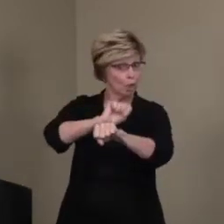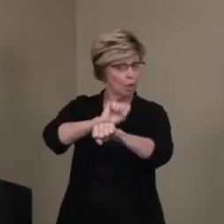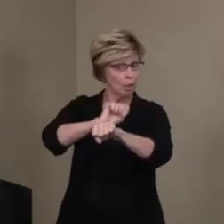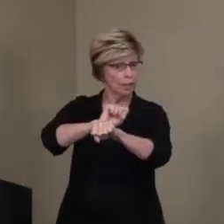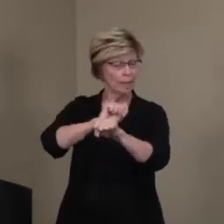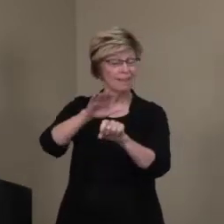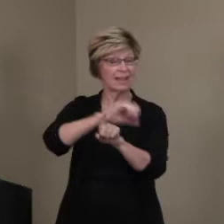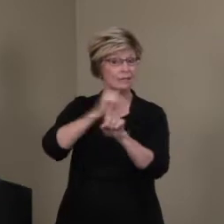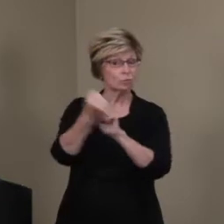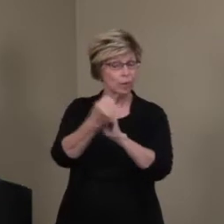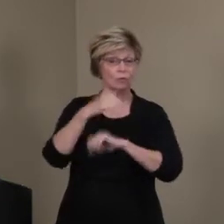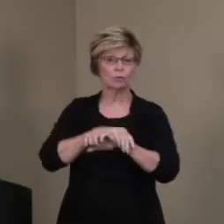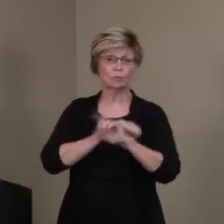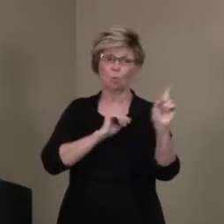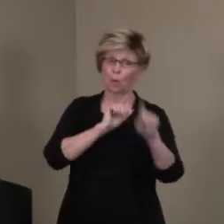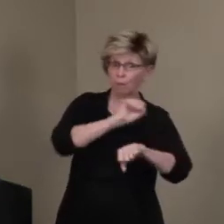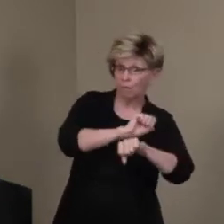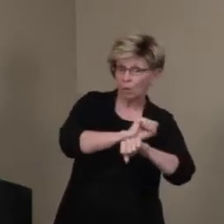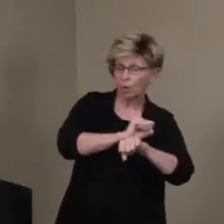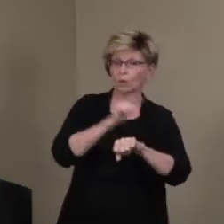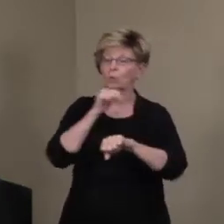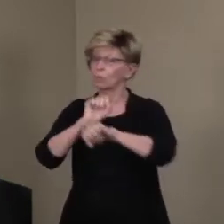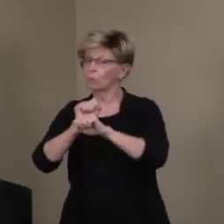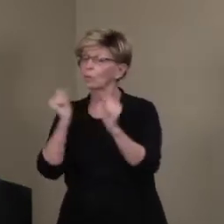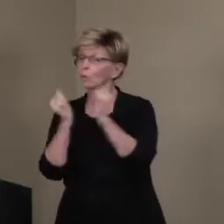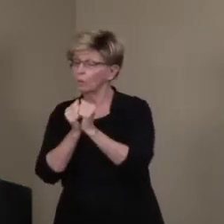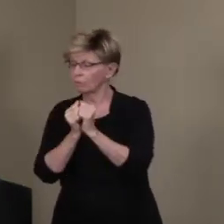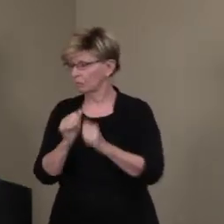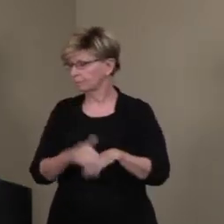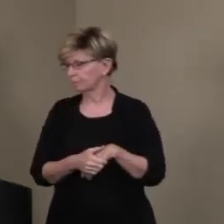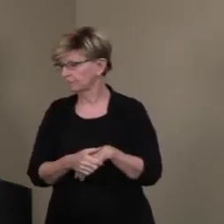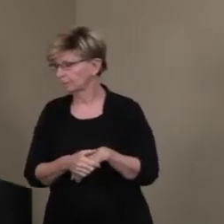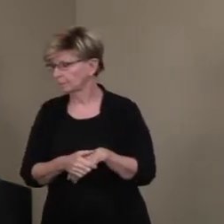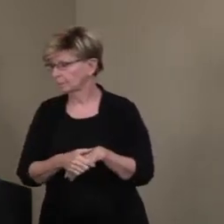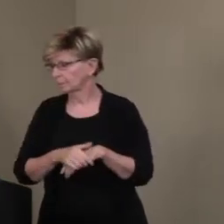that are necessary you know working in that environment and who will they be